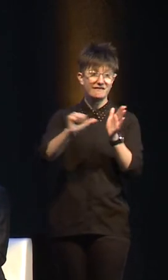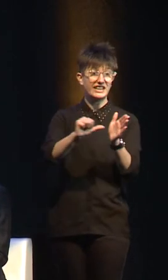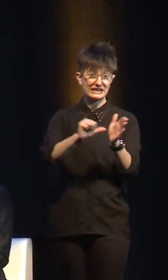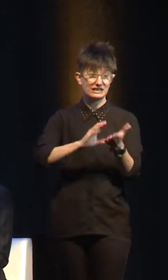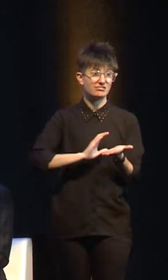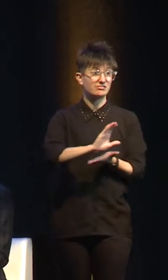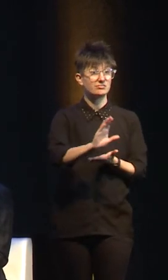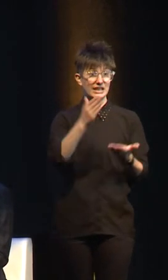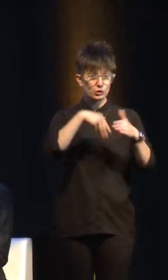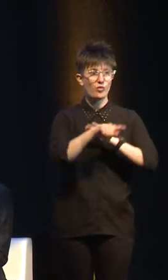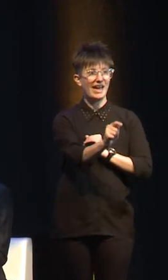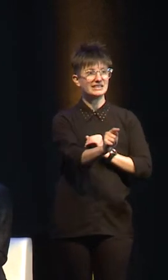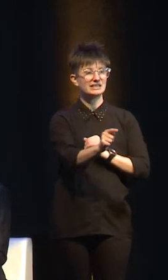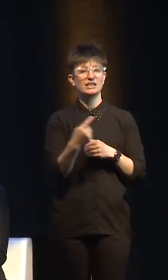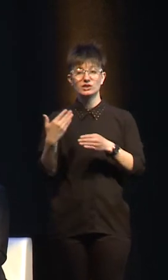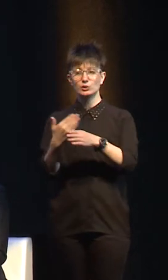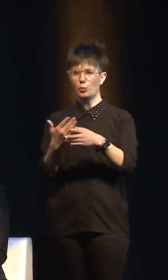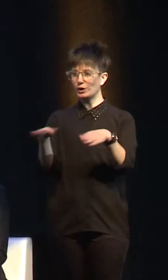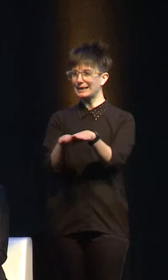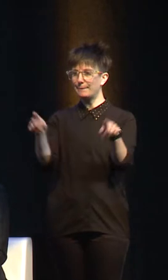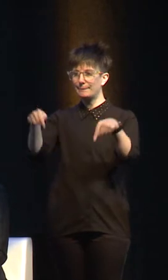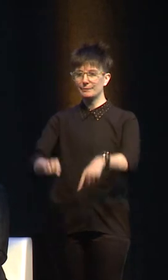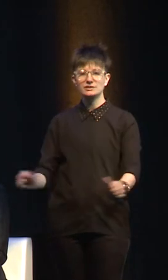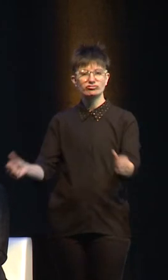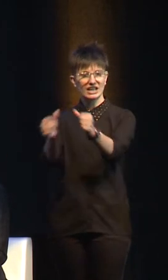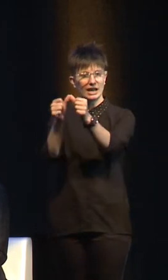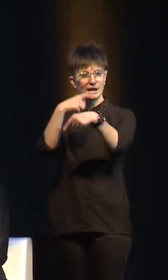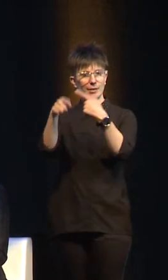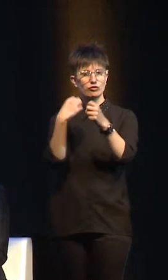about creating that, you know, that kind of plan for the future. I mean it is the private